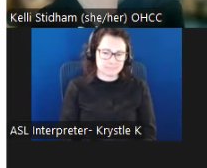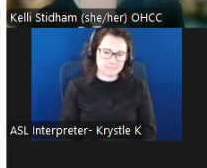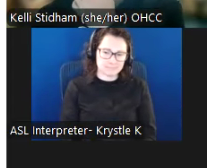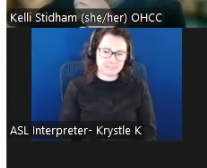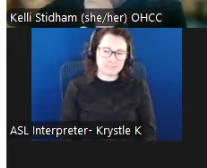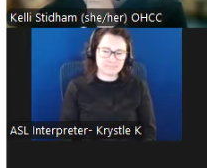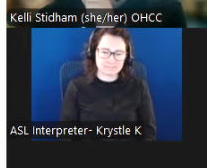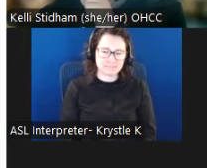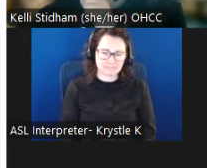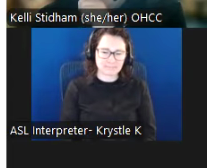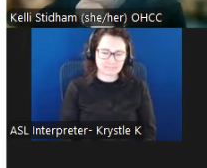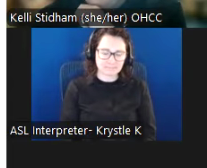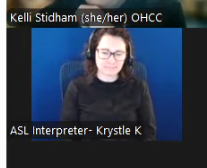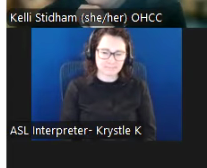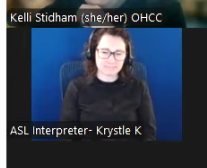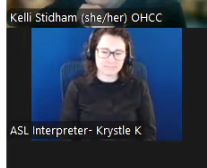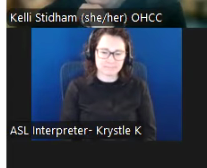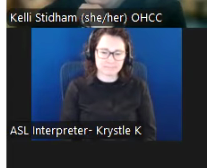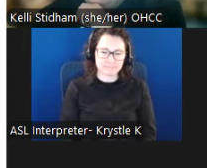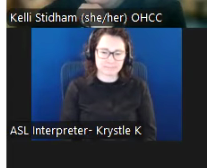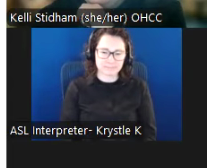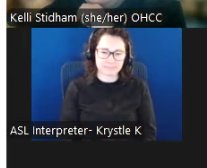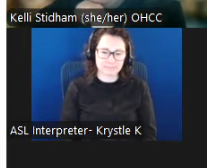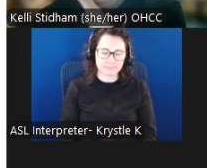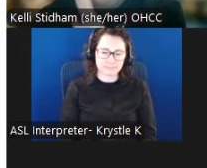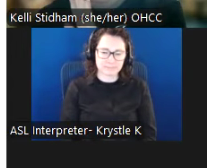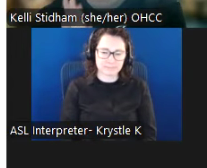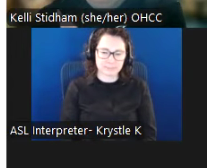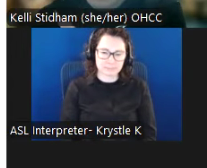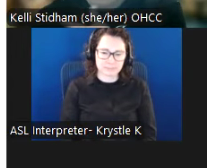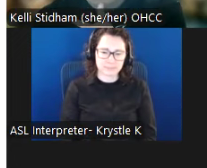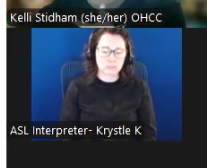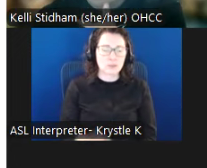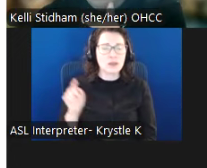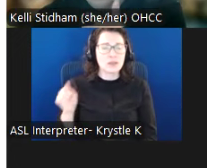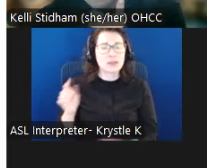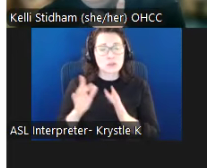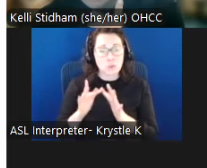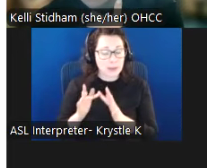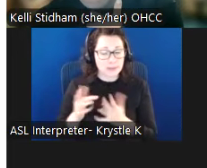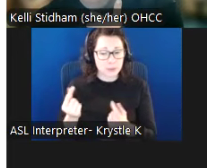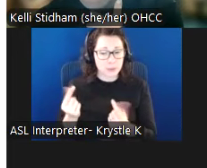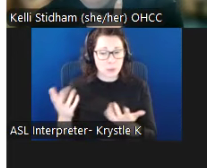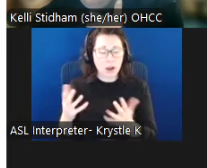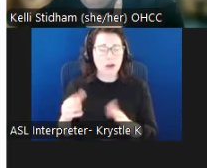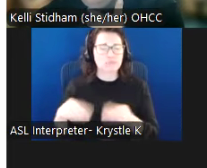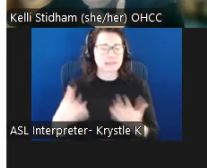Um this website